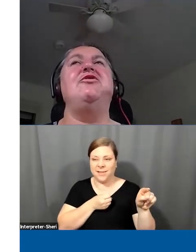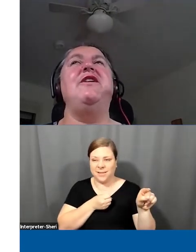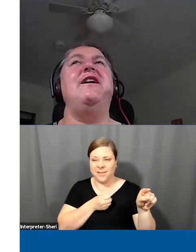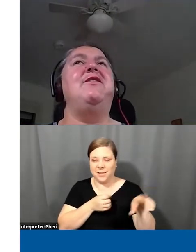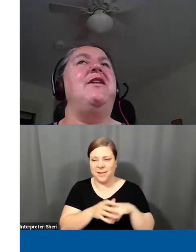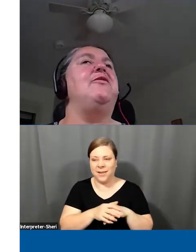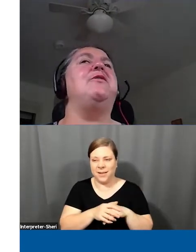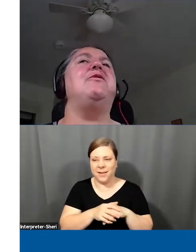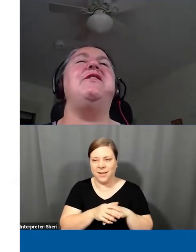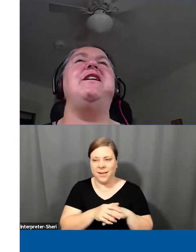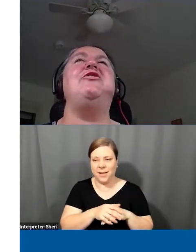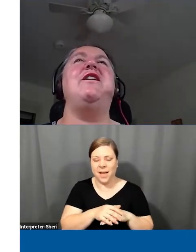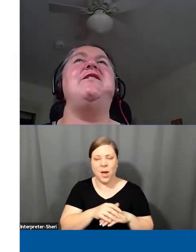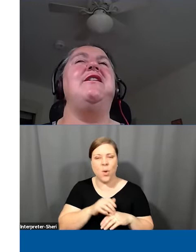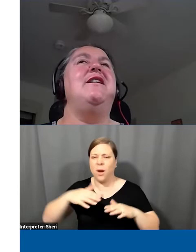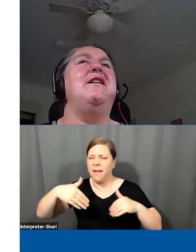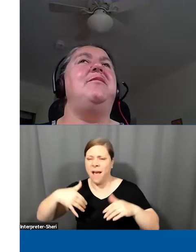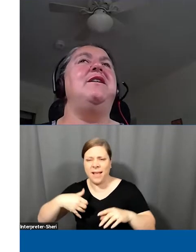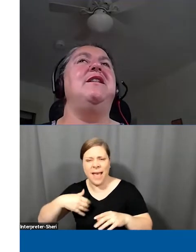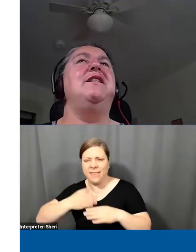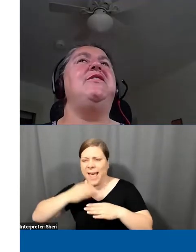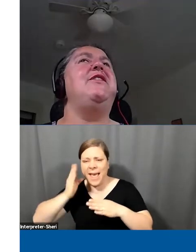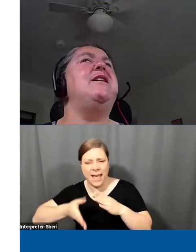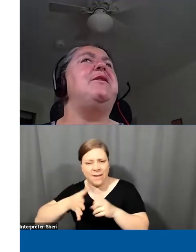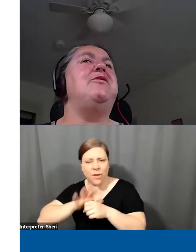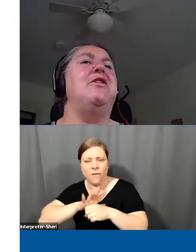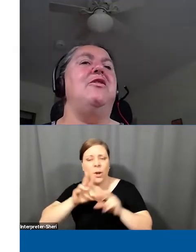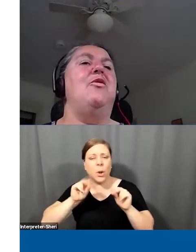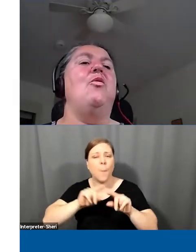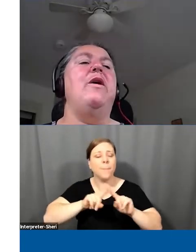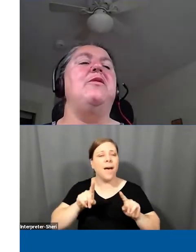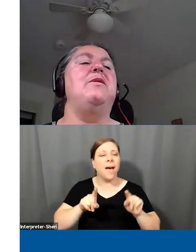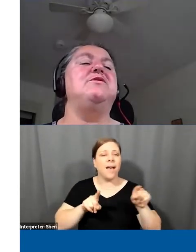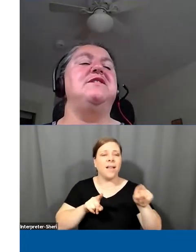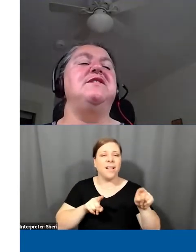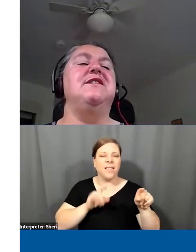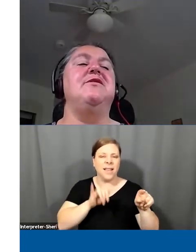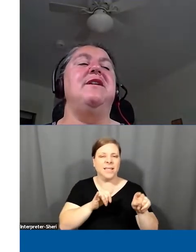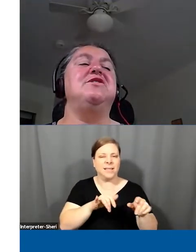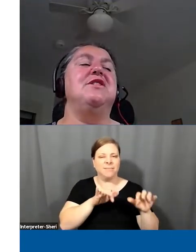to the end, I don't think we're at the end yet, but let's think about where we're presenting information.